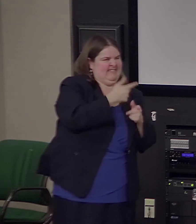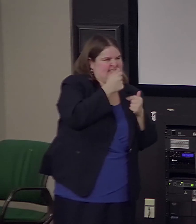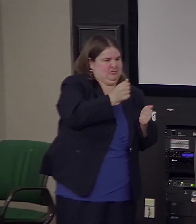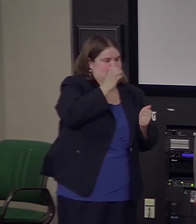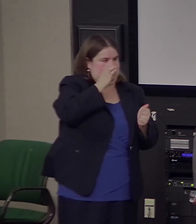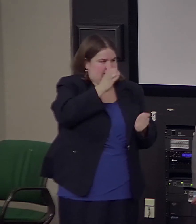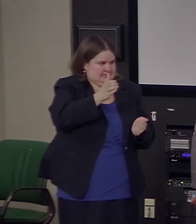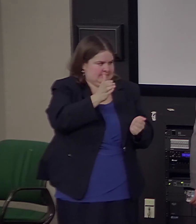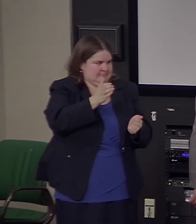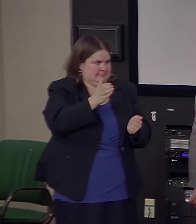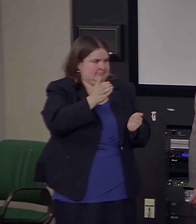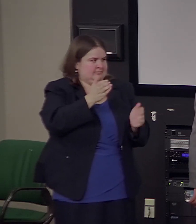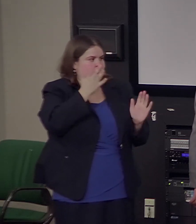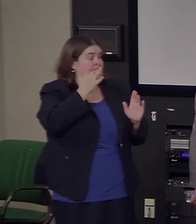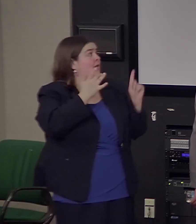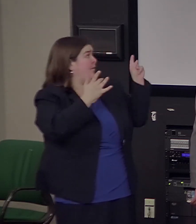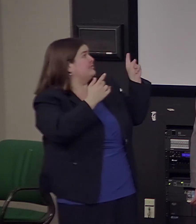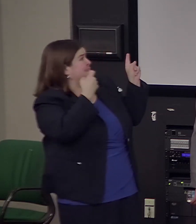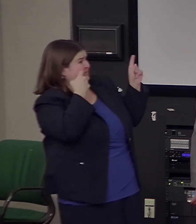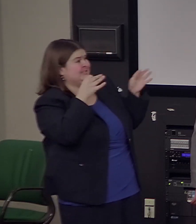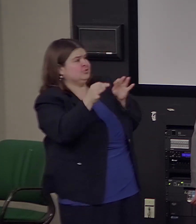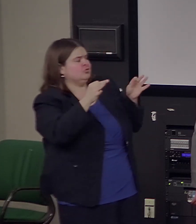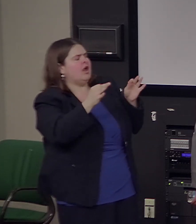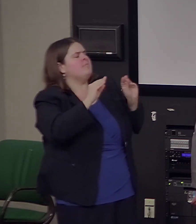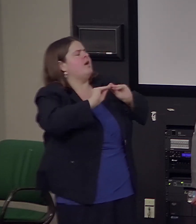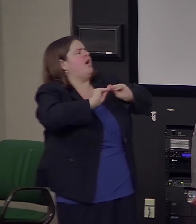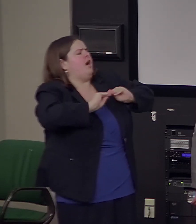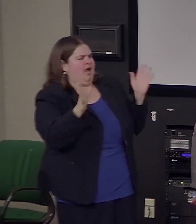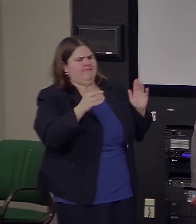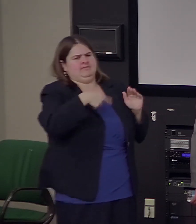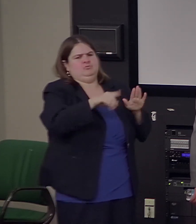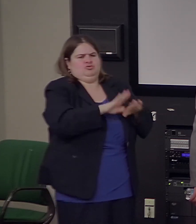a situation these children were absolutely clearly